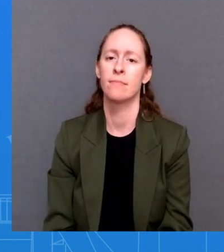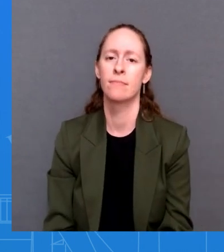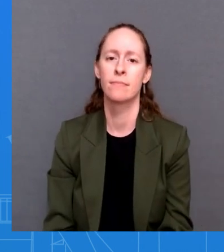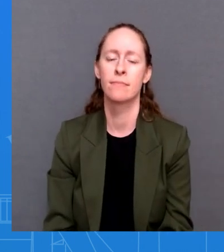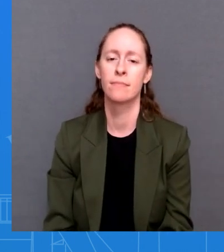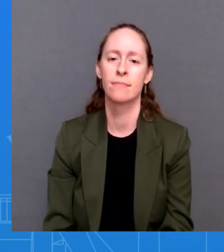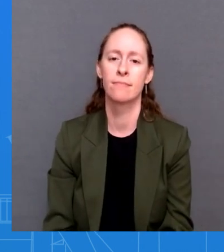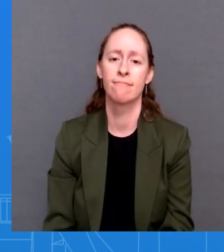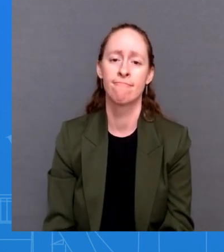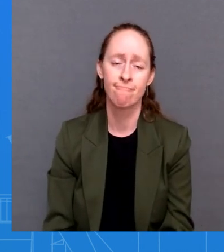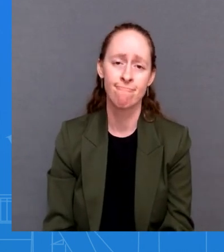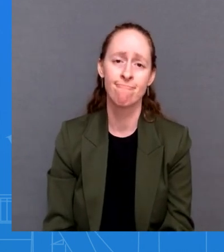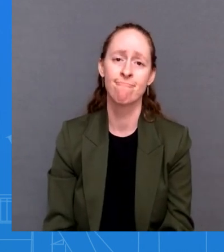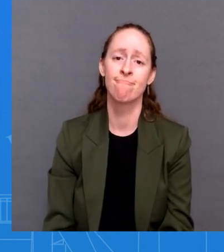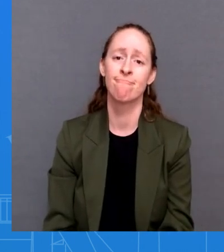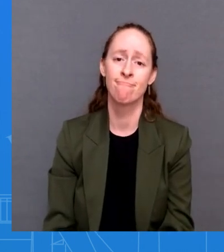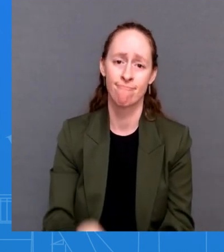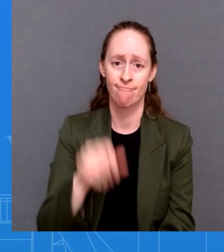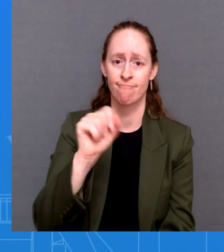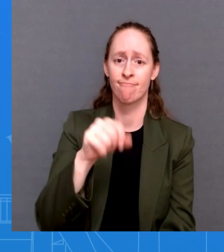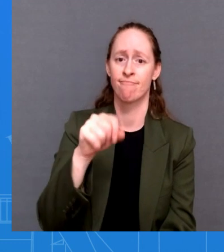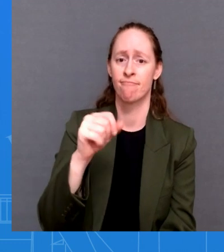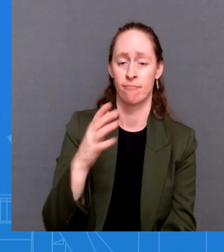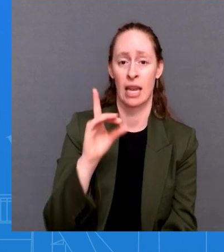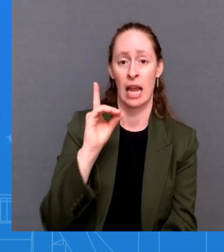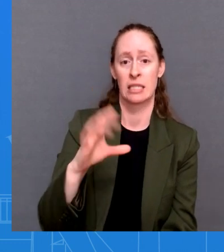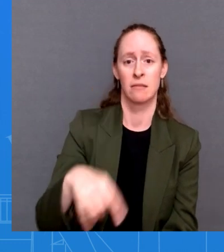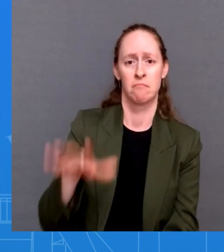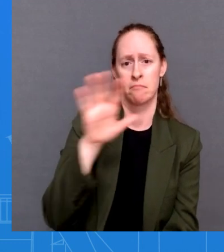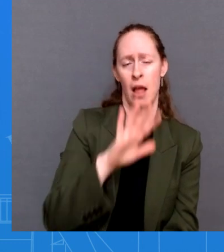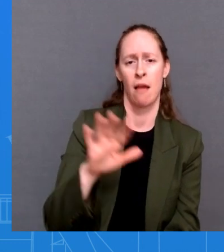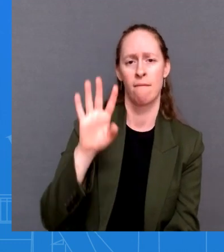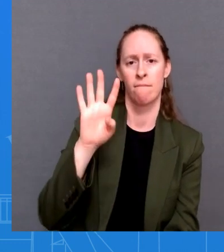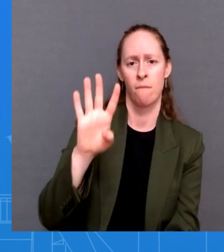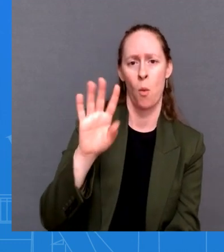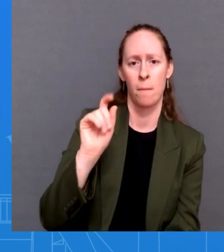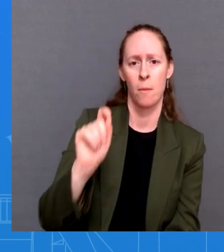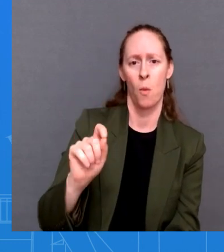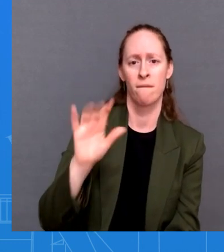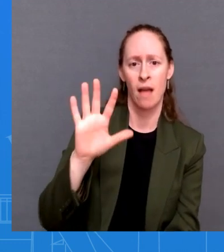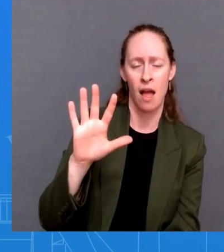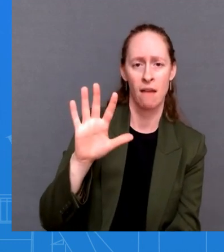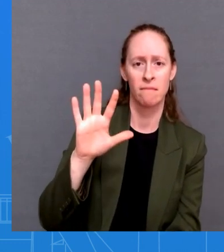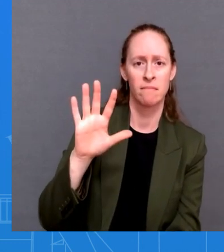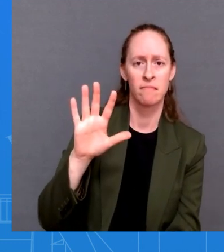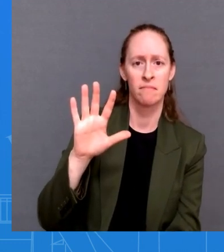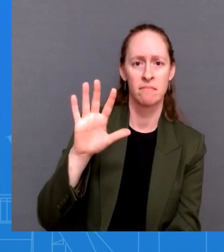I talked to a number of other jurisdictions. For those that are having difficulty, we're working with them